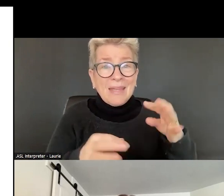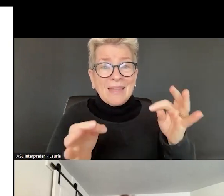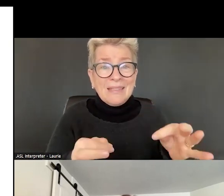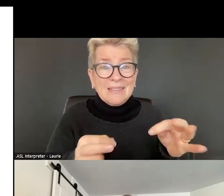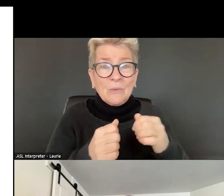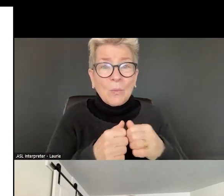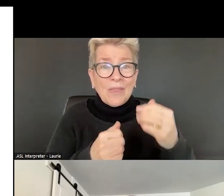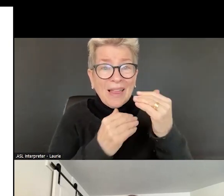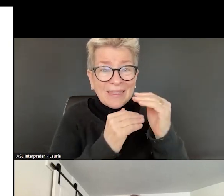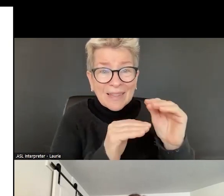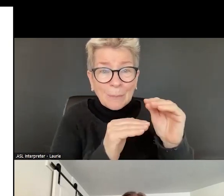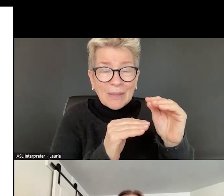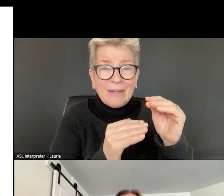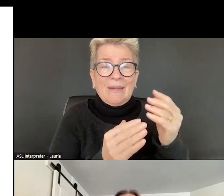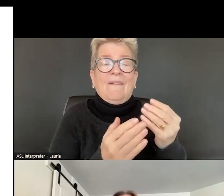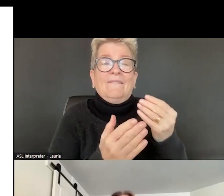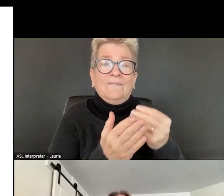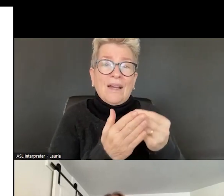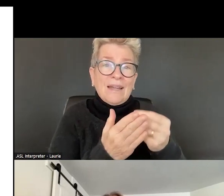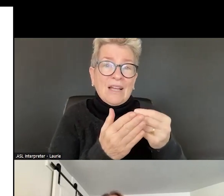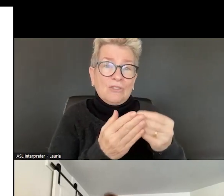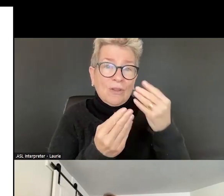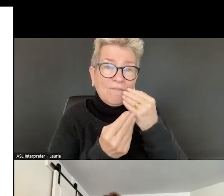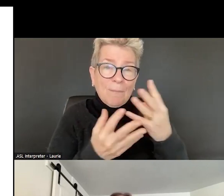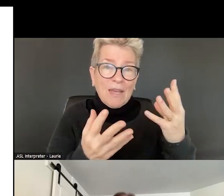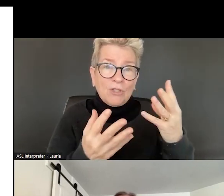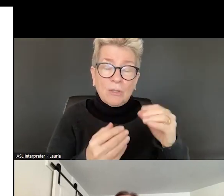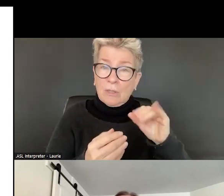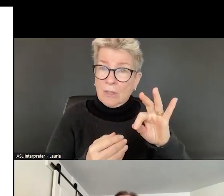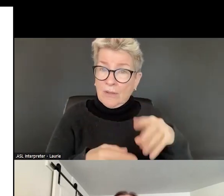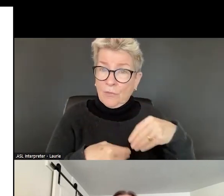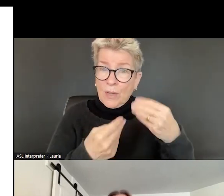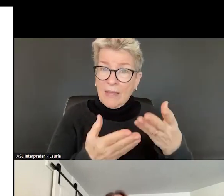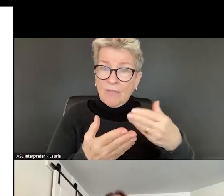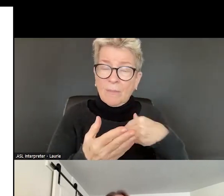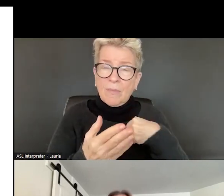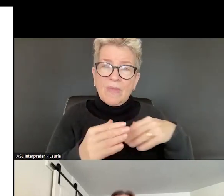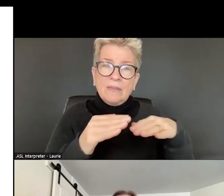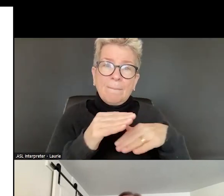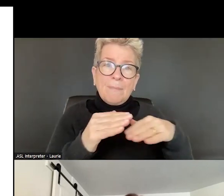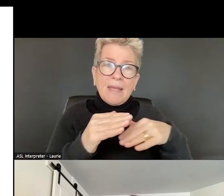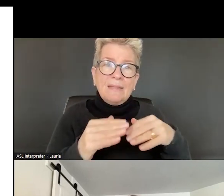limited financial information. So if we give them kind of this very basic financial literacy quiz